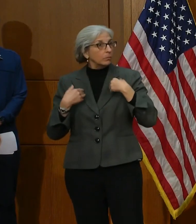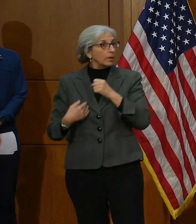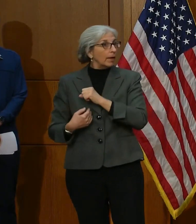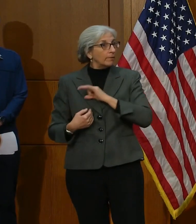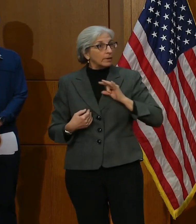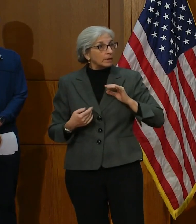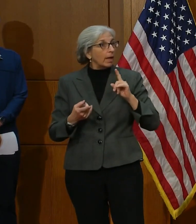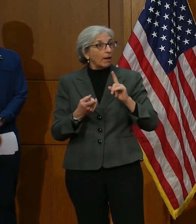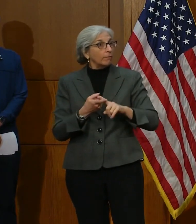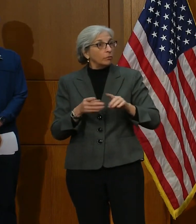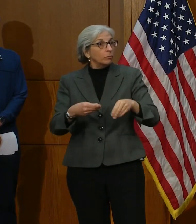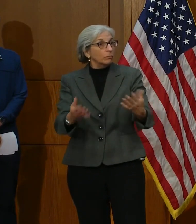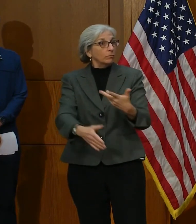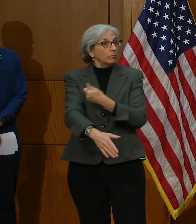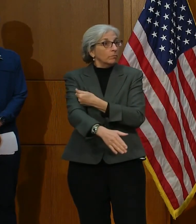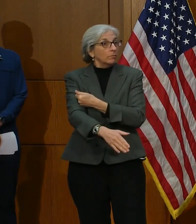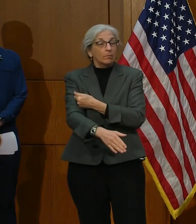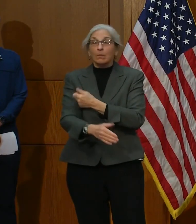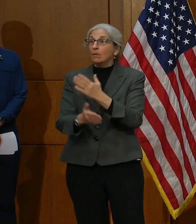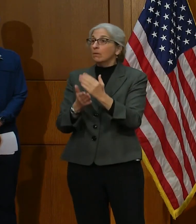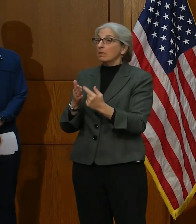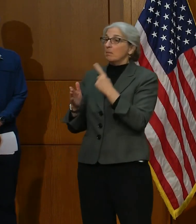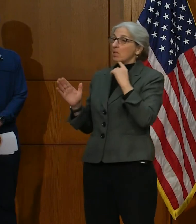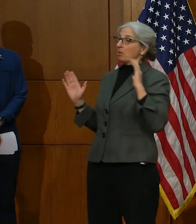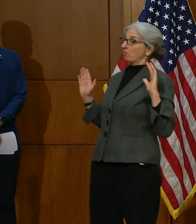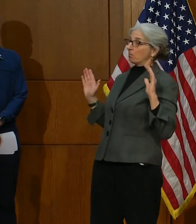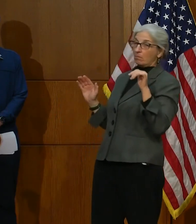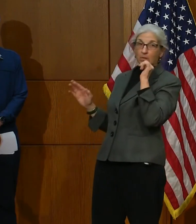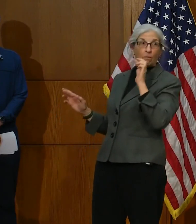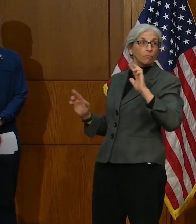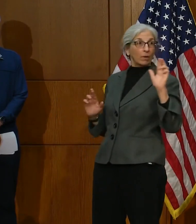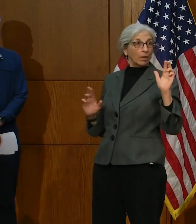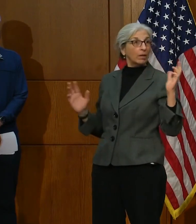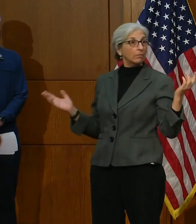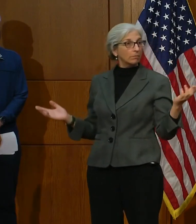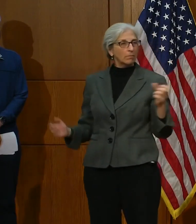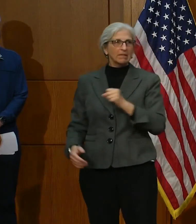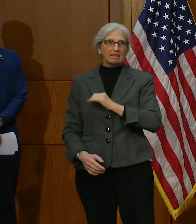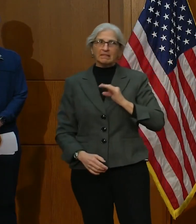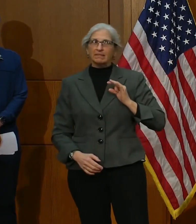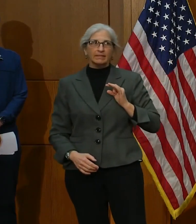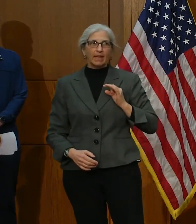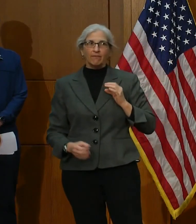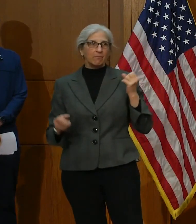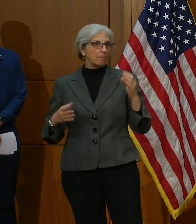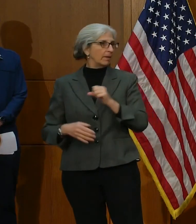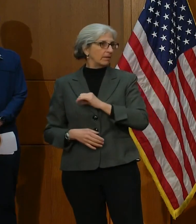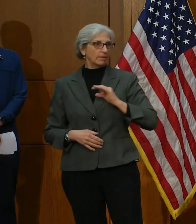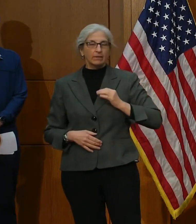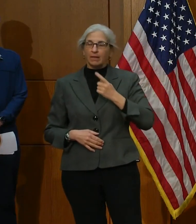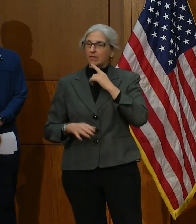STAFF TO ADMINISTER AT MINISTER, THE VACCINATION AND A NUMBER OF